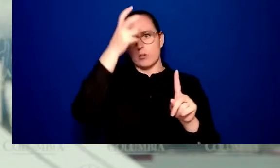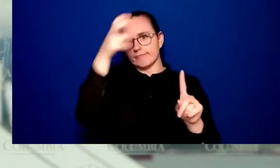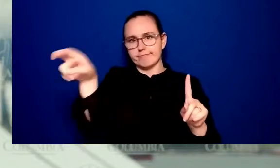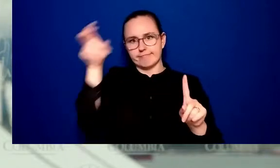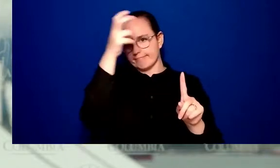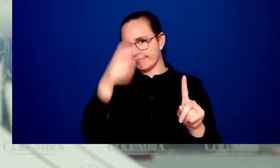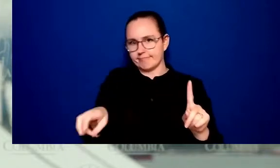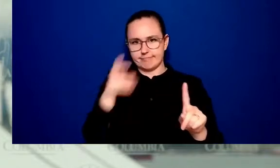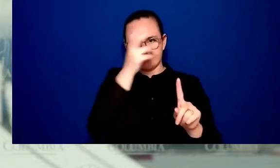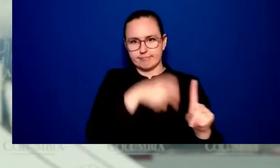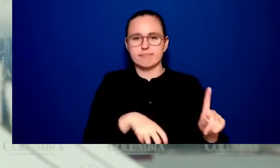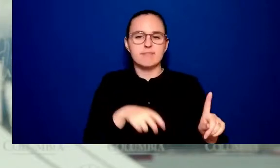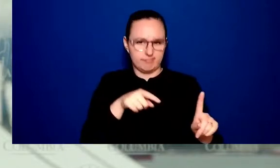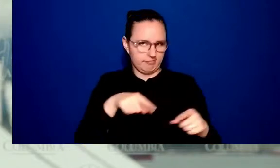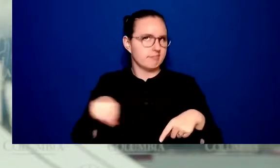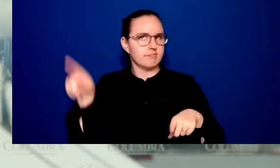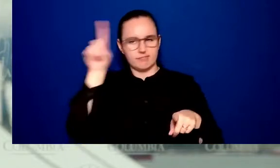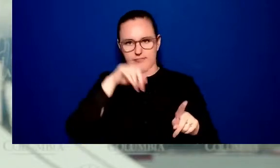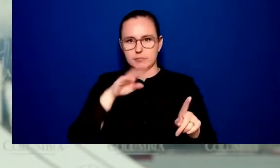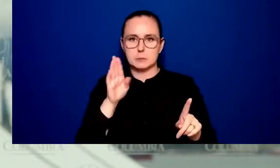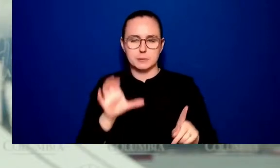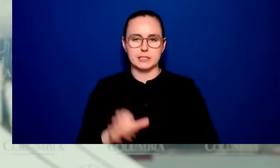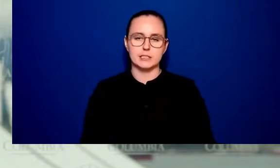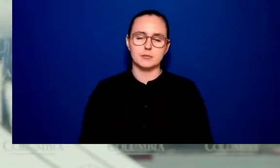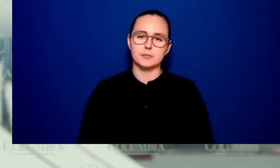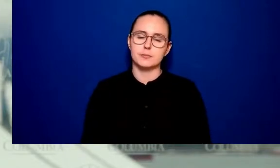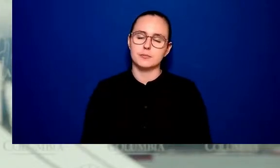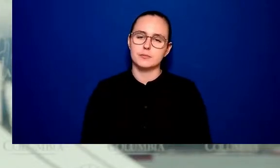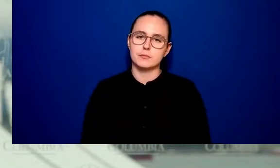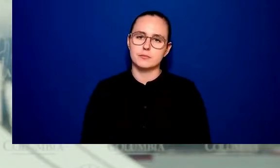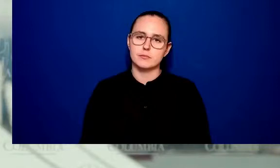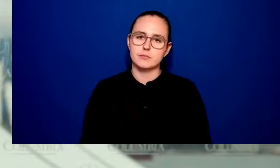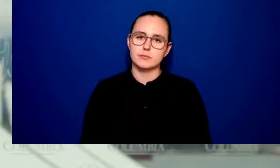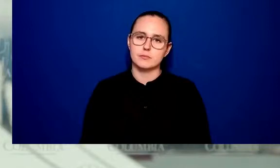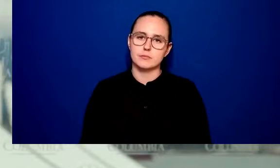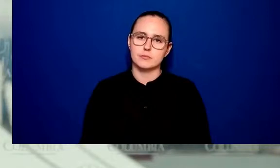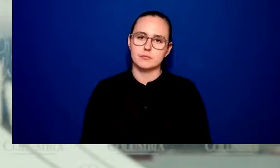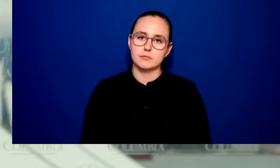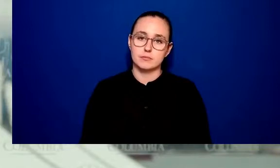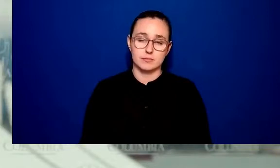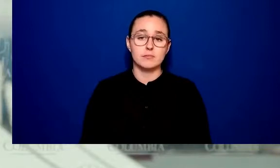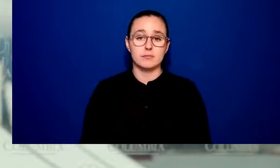So the CHS is, uh, scenes has been seen in the recent months As you know, record a member of